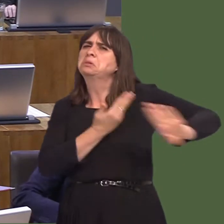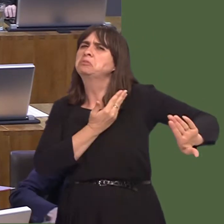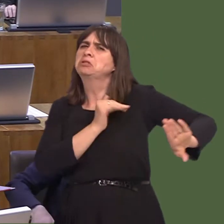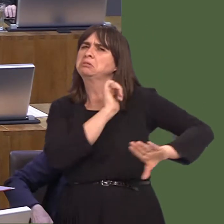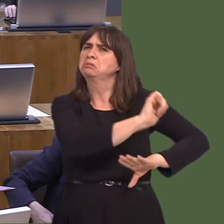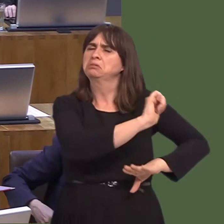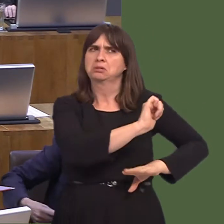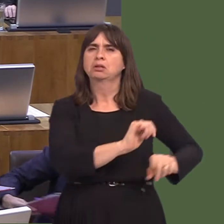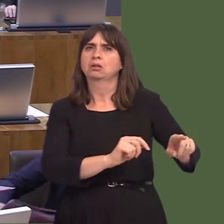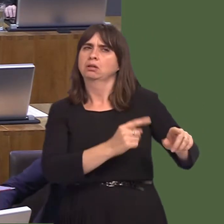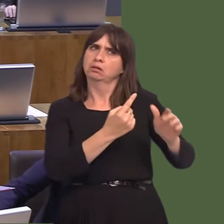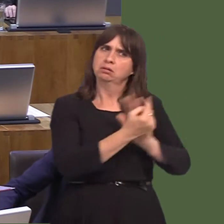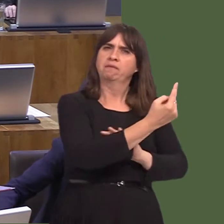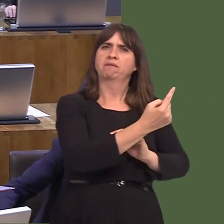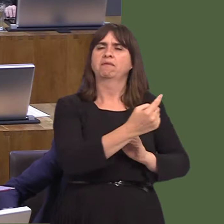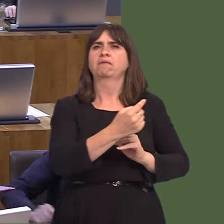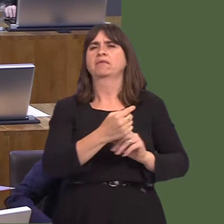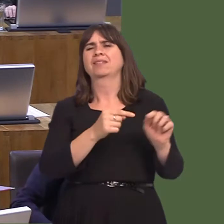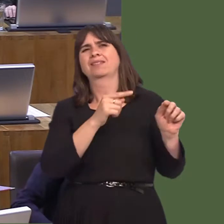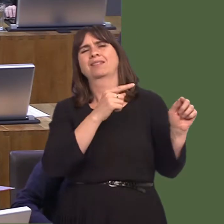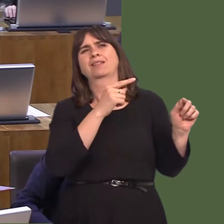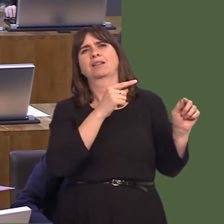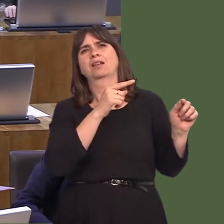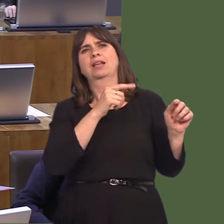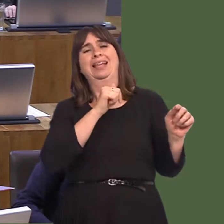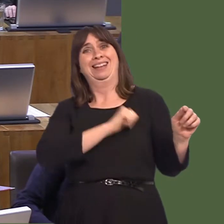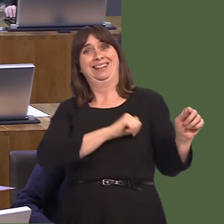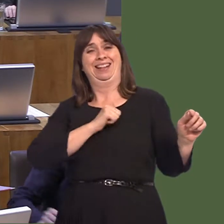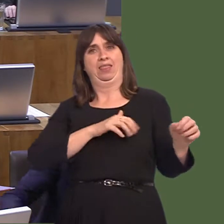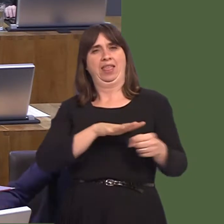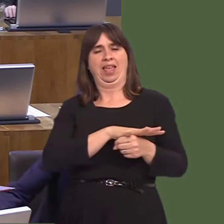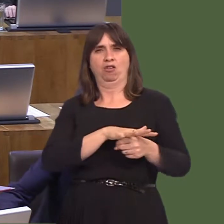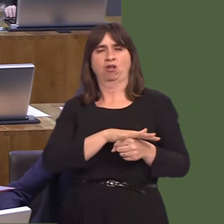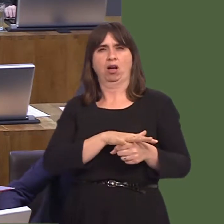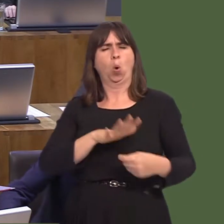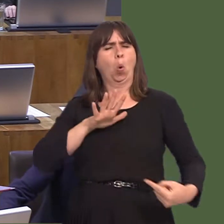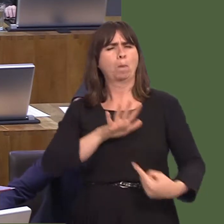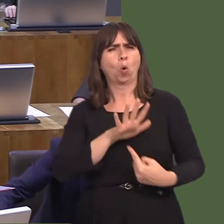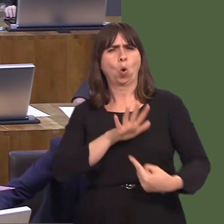Fel y dywedais yn y Siambr hon wythnos diwethaf, mae Castell-nedd yn orsaf bwysig dros ben